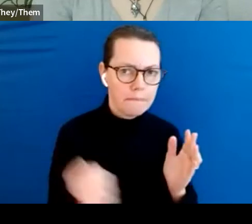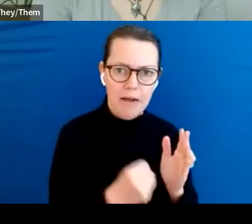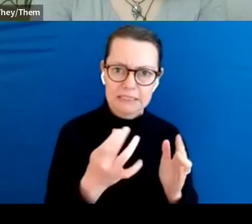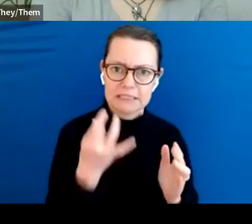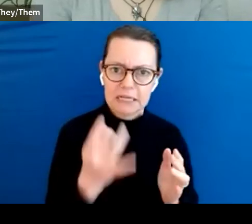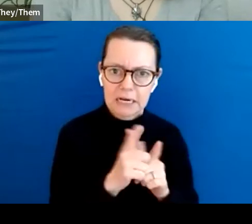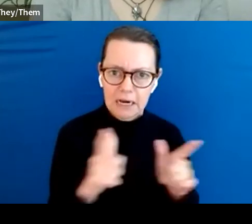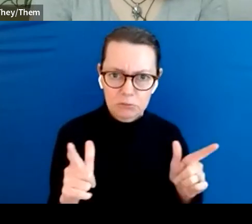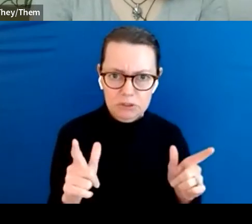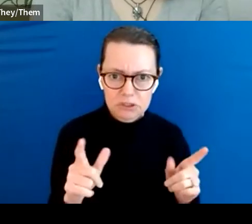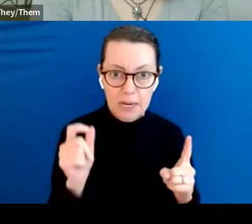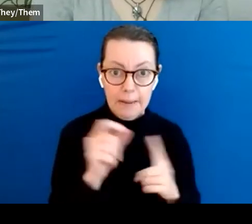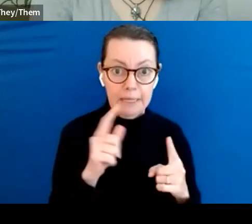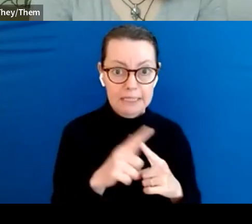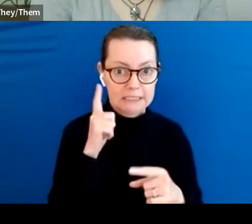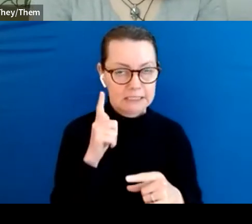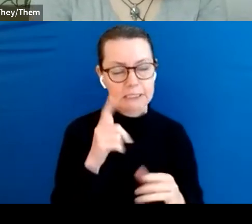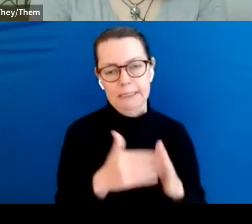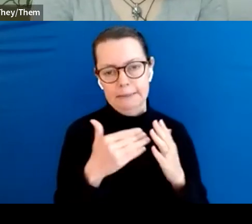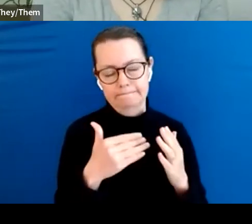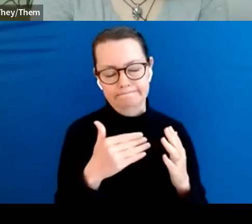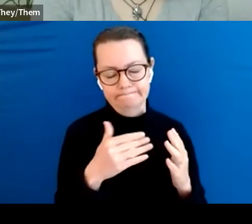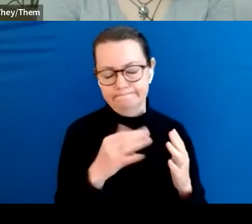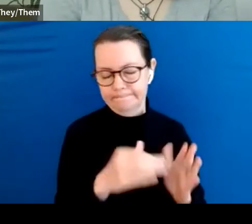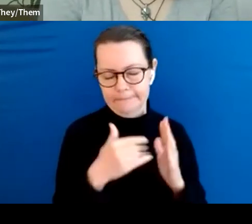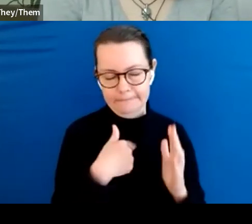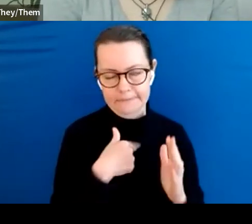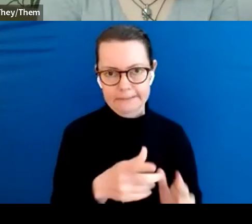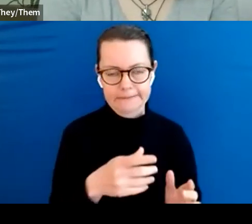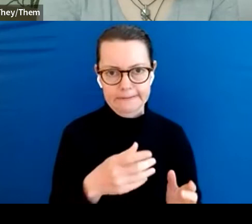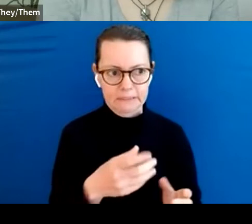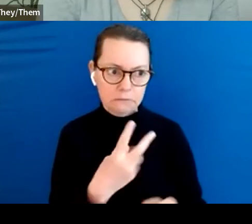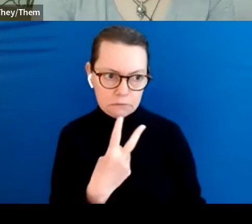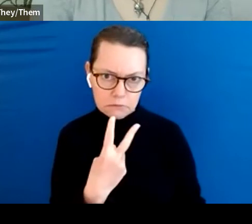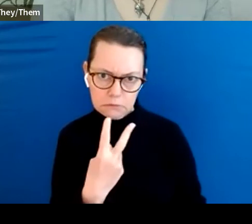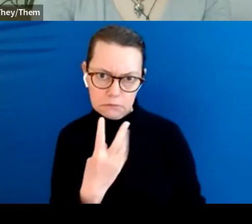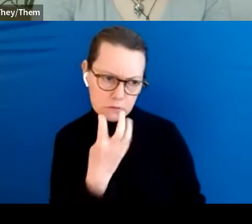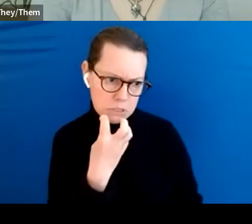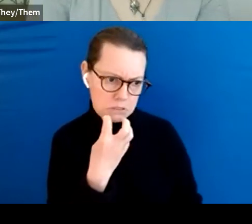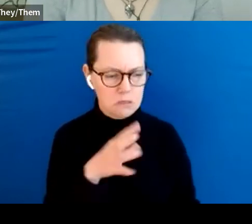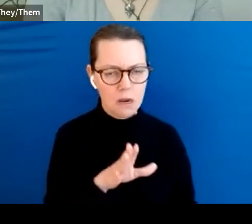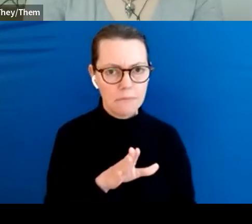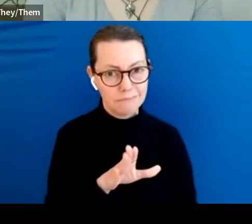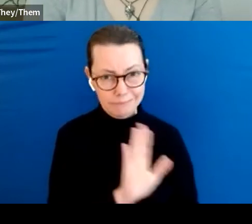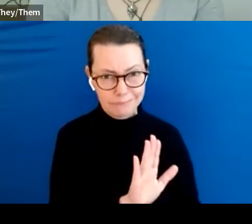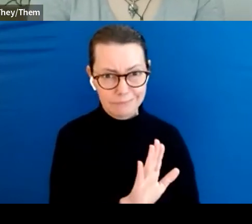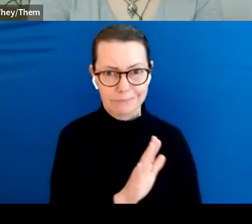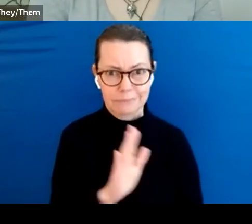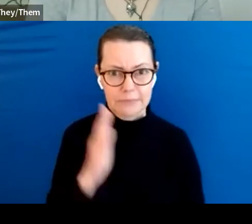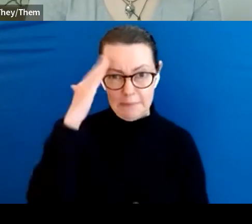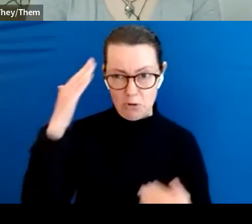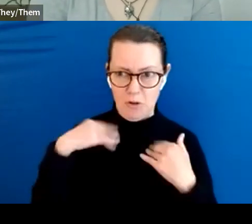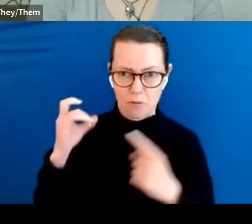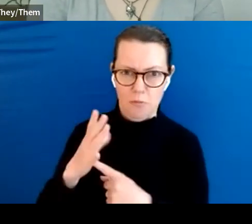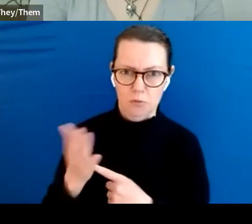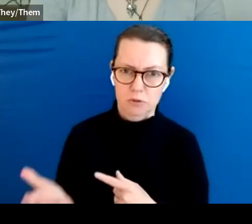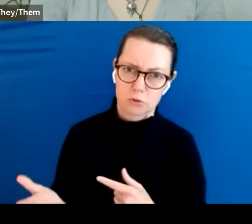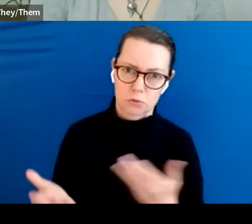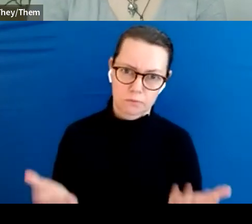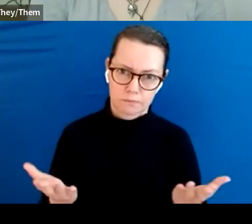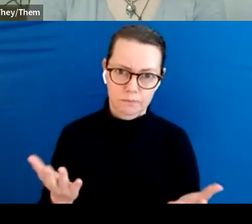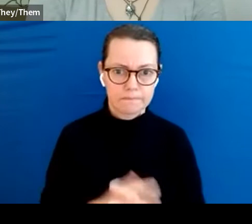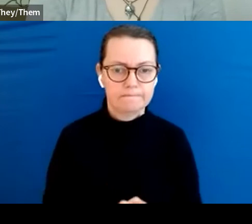Mind you, my PE teacher was not important this and gave me a hard time, if I opted out the thoughts, the downtime to look after your mental health should be encouraged.